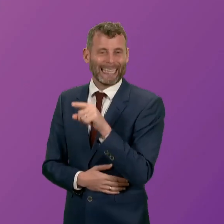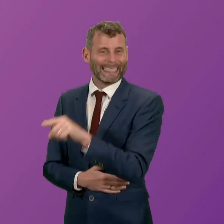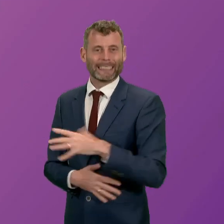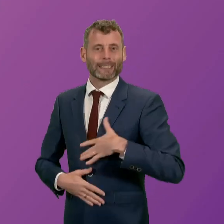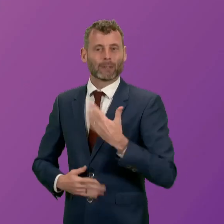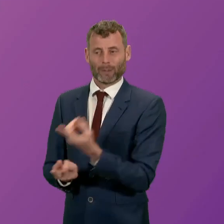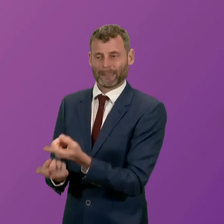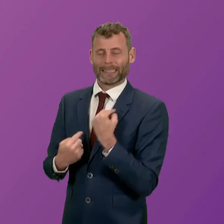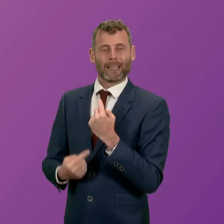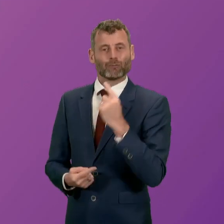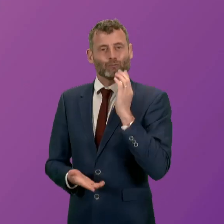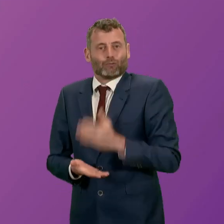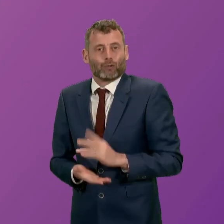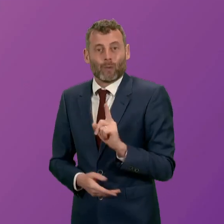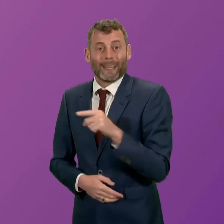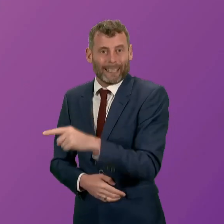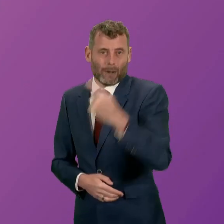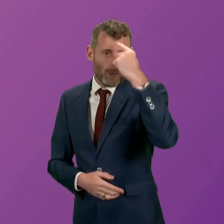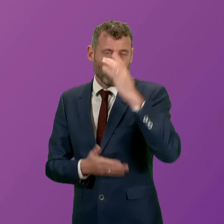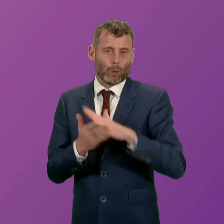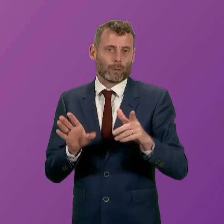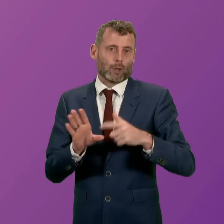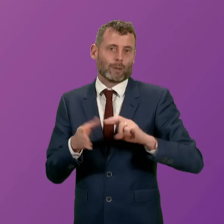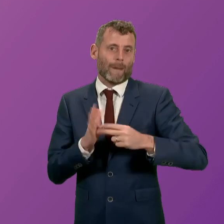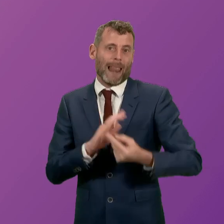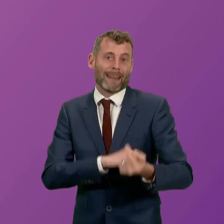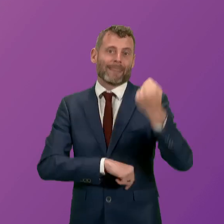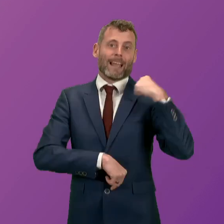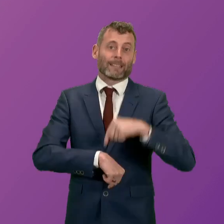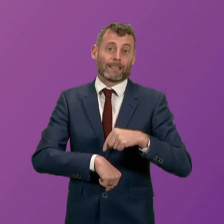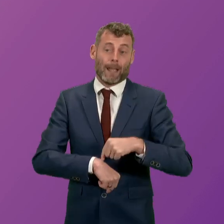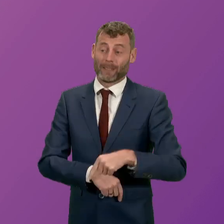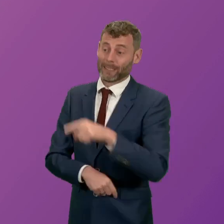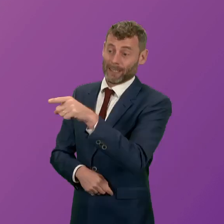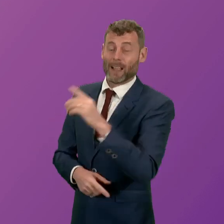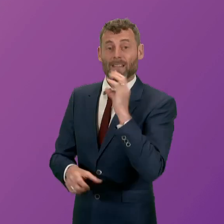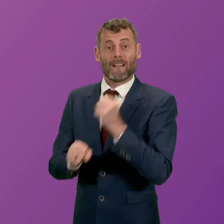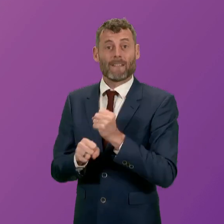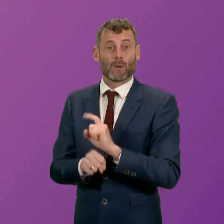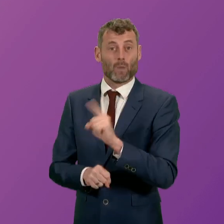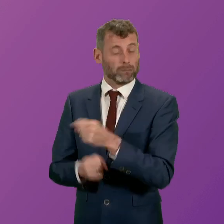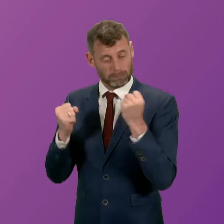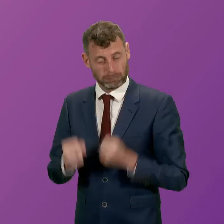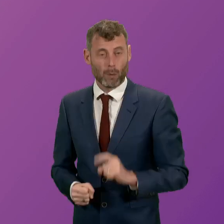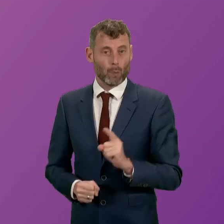at the time, because this is a dishonest Government that is addicted to secrecy.